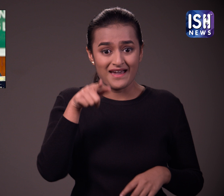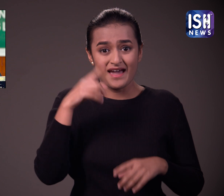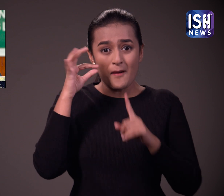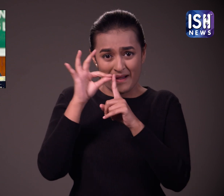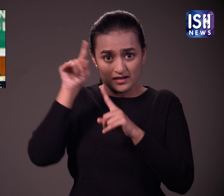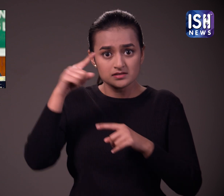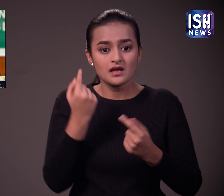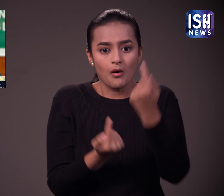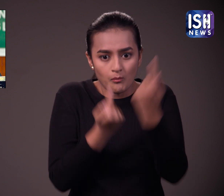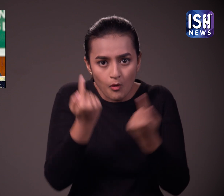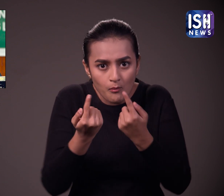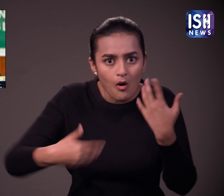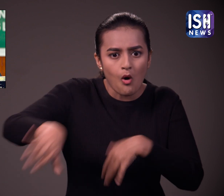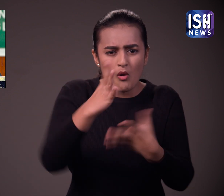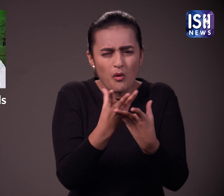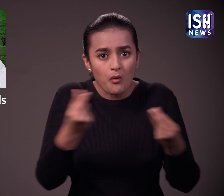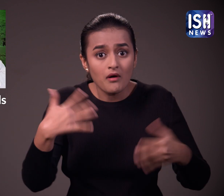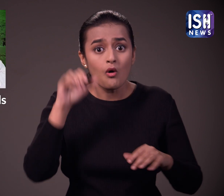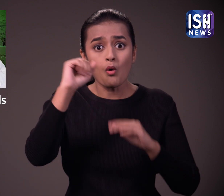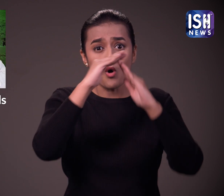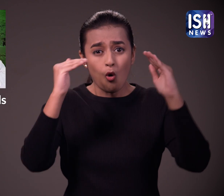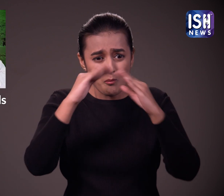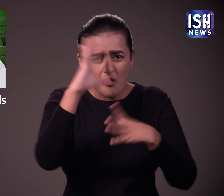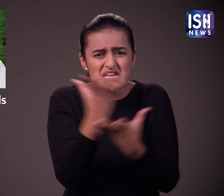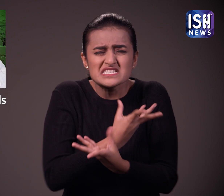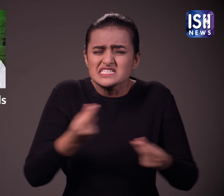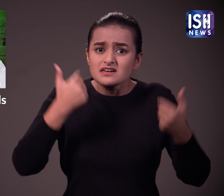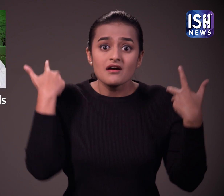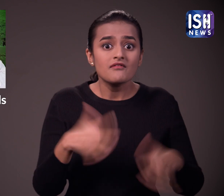crops and houses were completly destroyed in the floods.